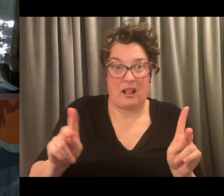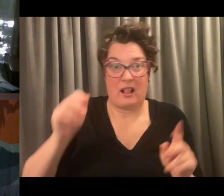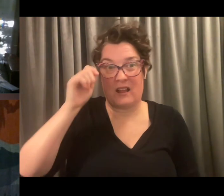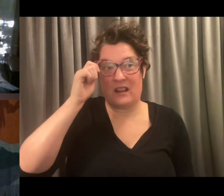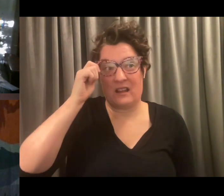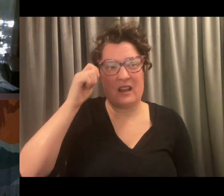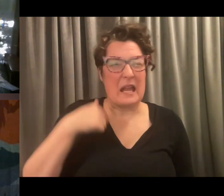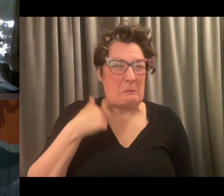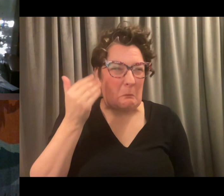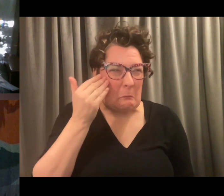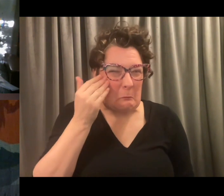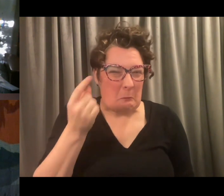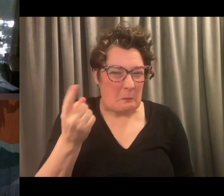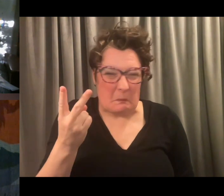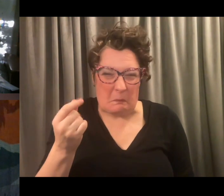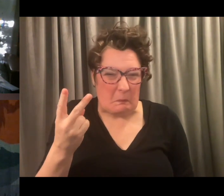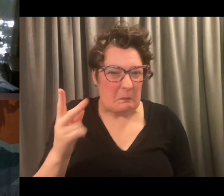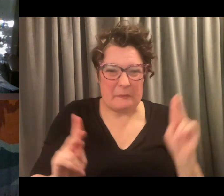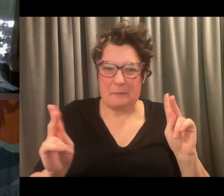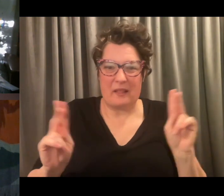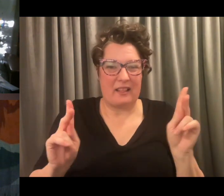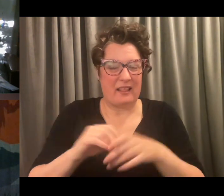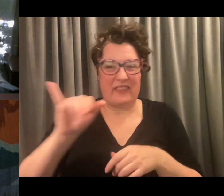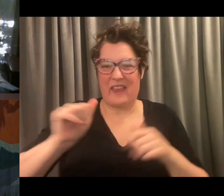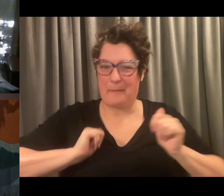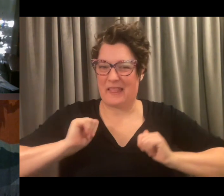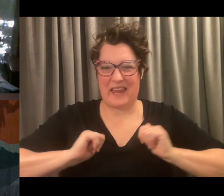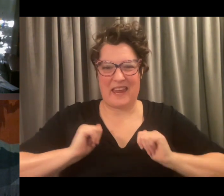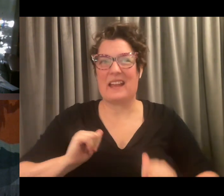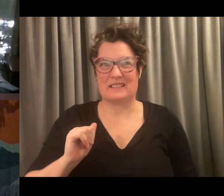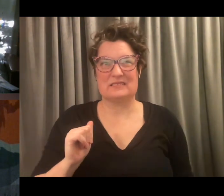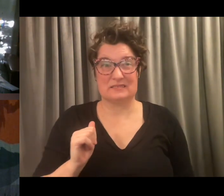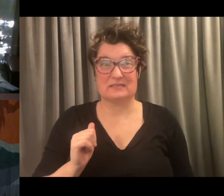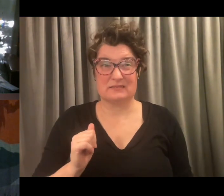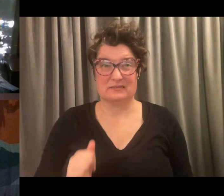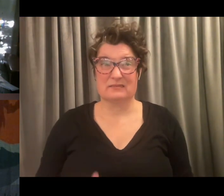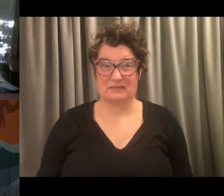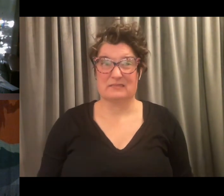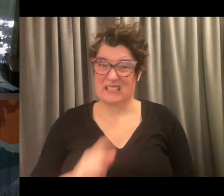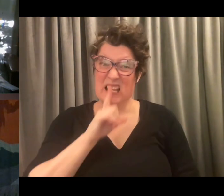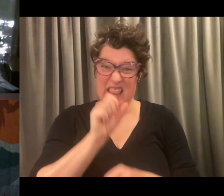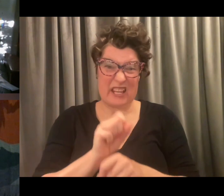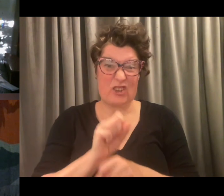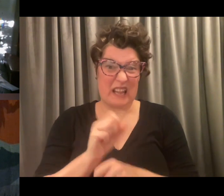Uh, yeah. gosh, I think only literally like, One or two. Nomy: Oh, wow. Wild. Never: But yeah.